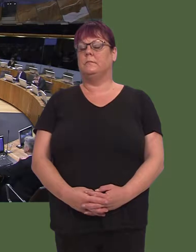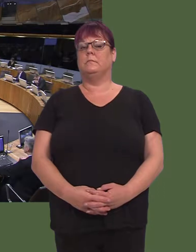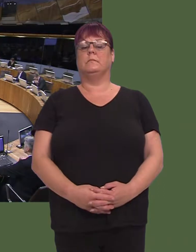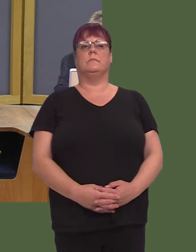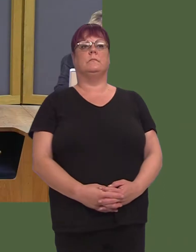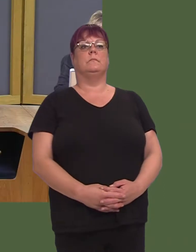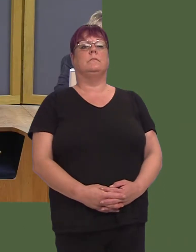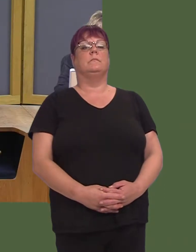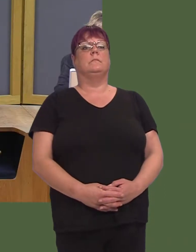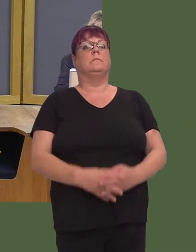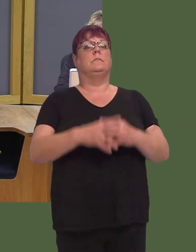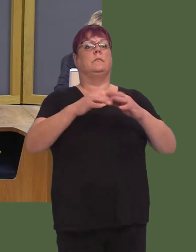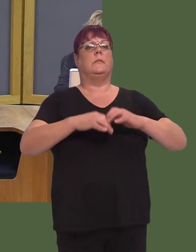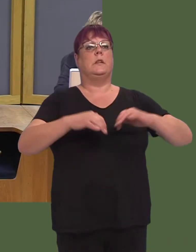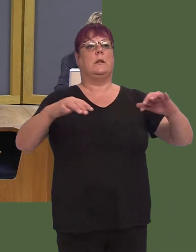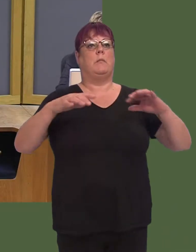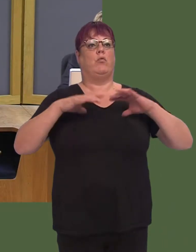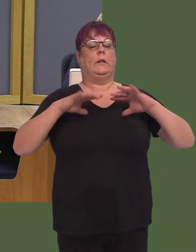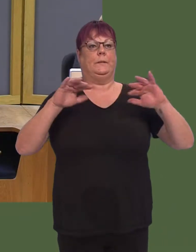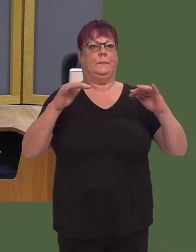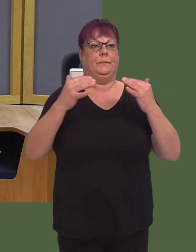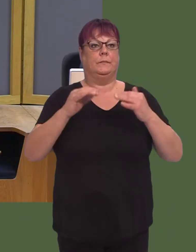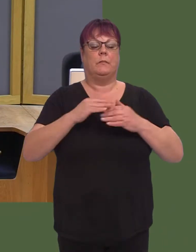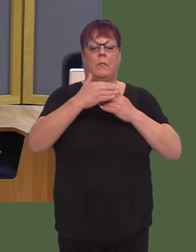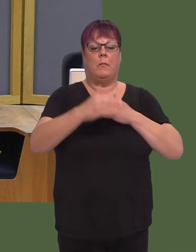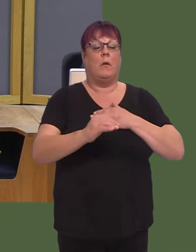FMQ_English Y Llywydd / The Llywydd: The first item on